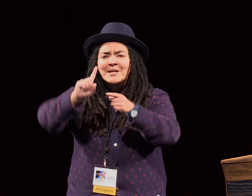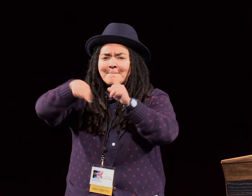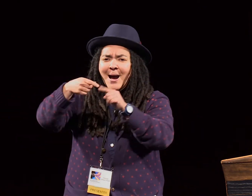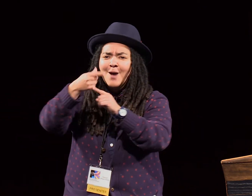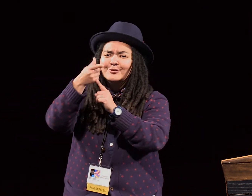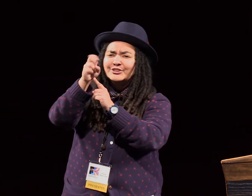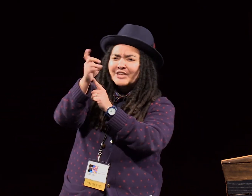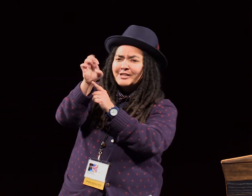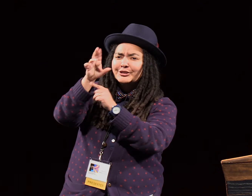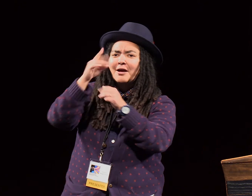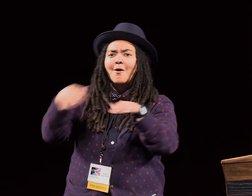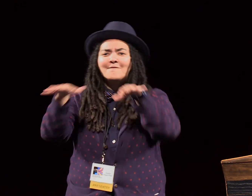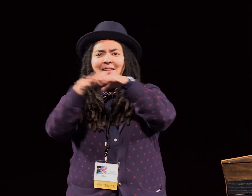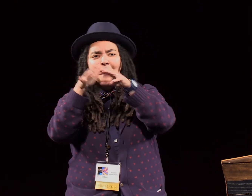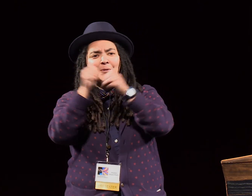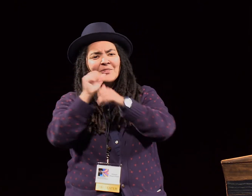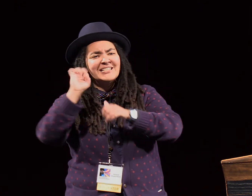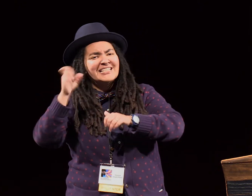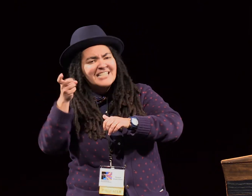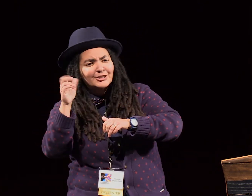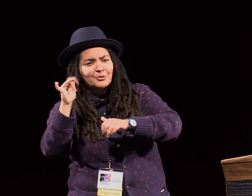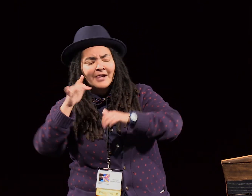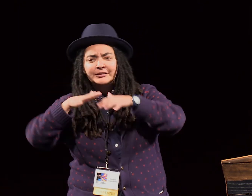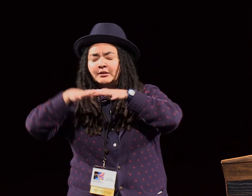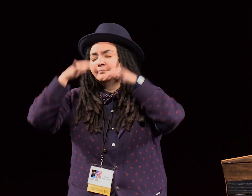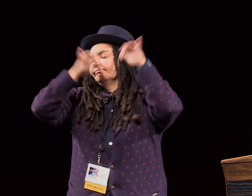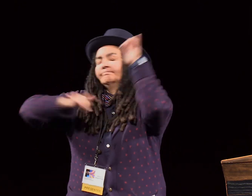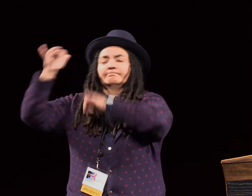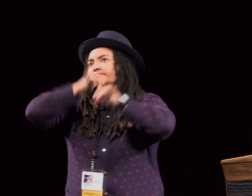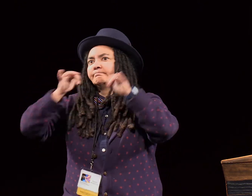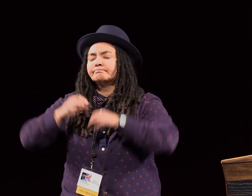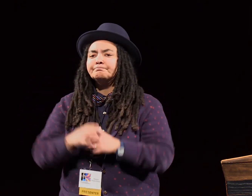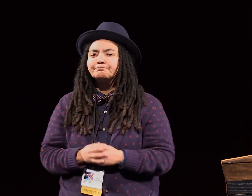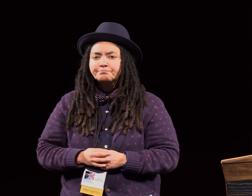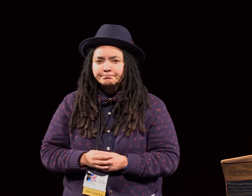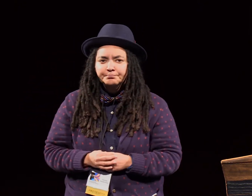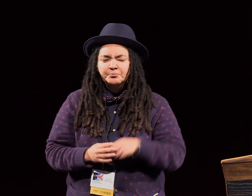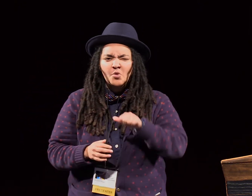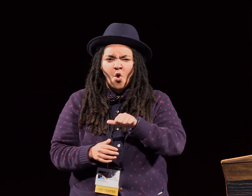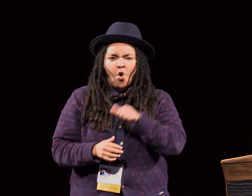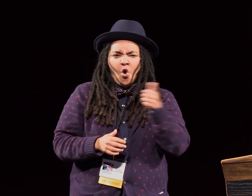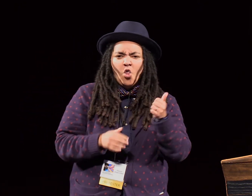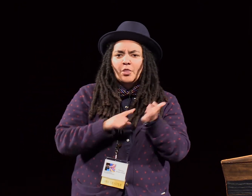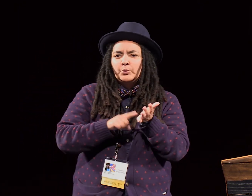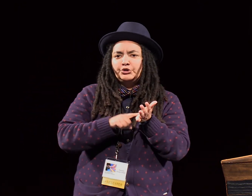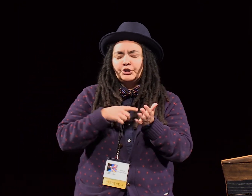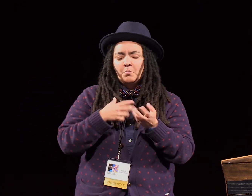Someone finally wrote about gender and sexuality and how they cross over, which is wonderful.